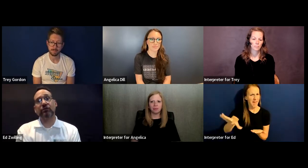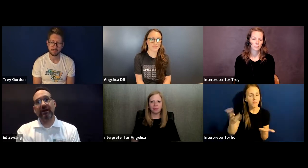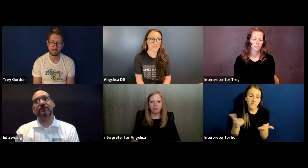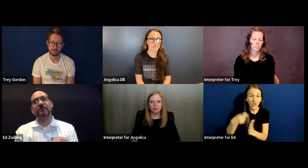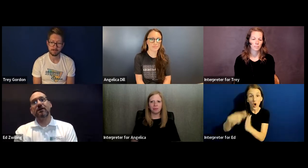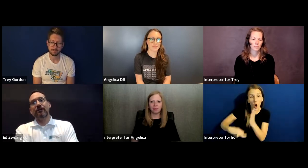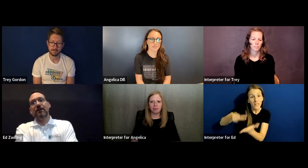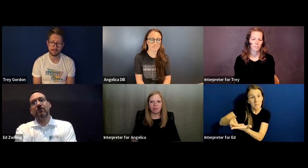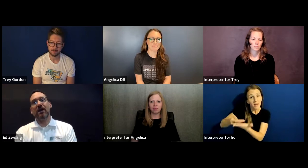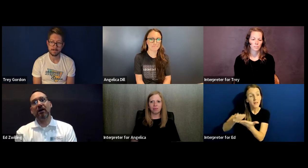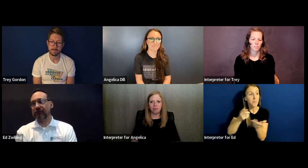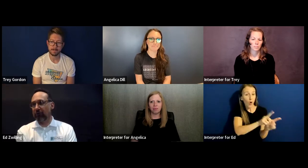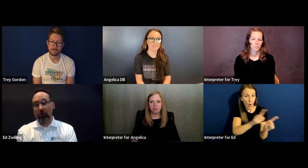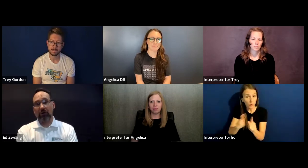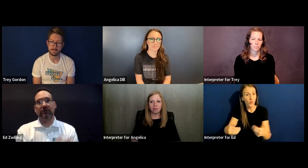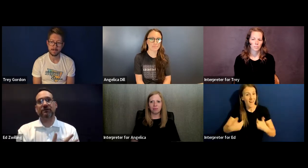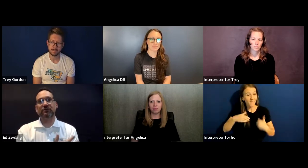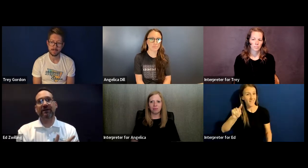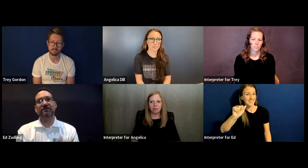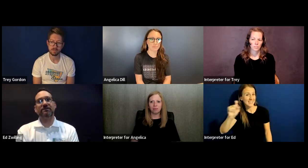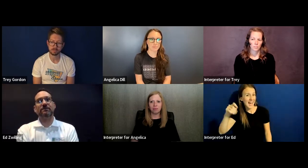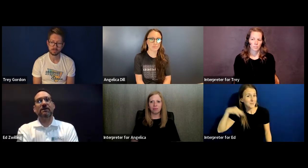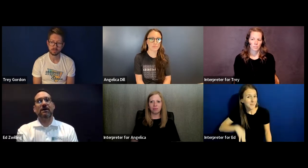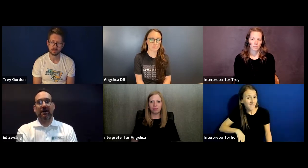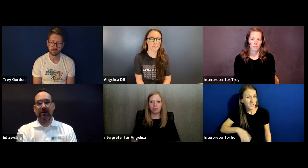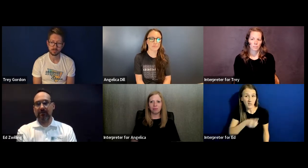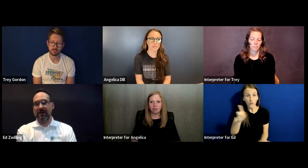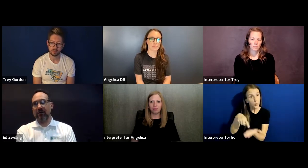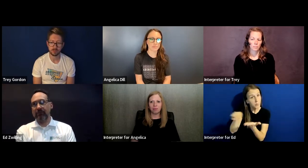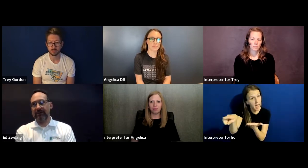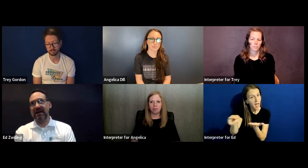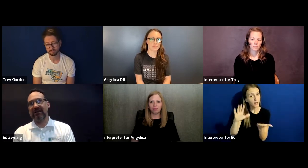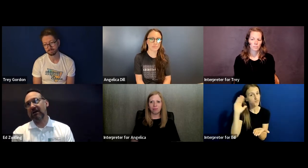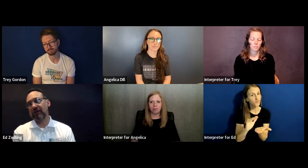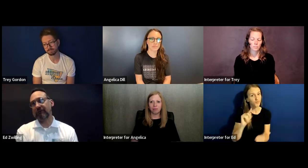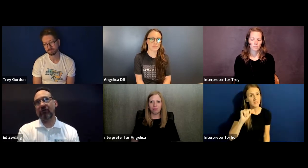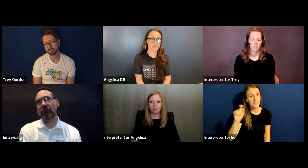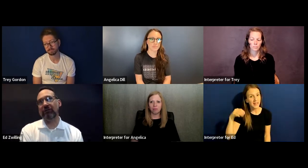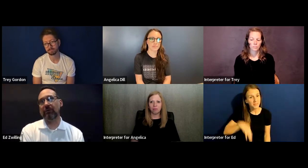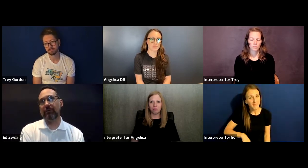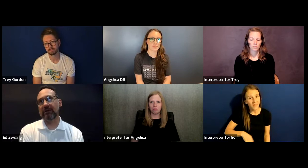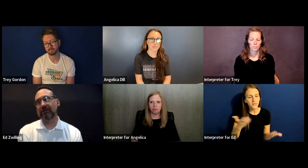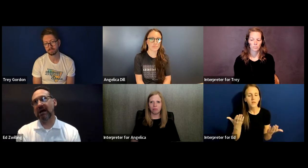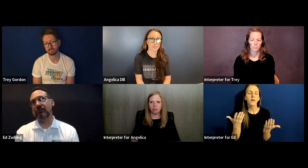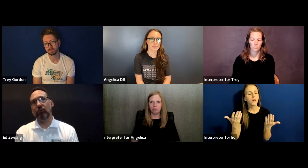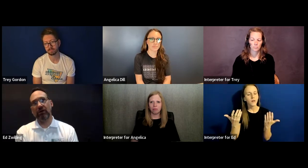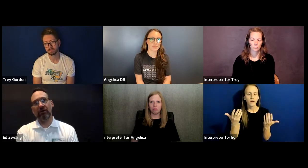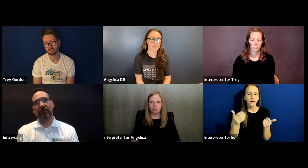credits that you get for incurring those expenses um now exactly how that falls into in line with